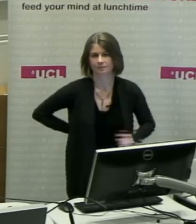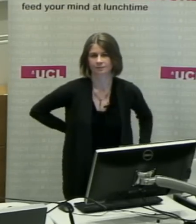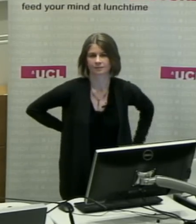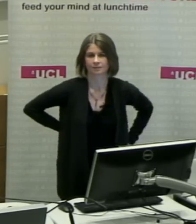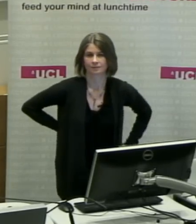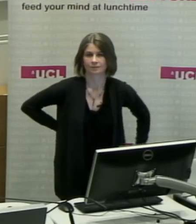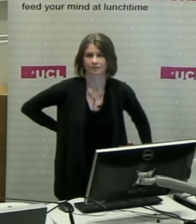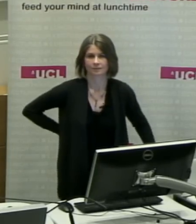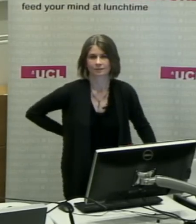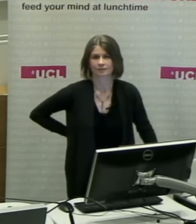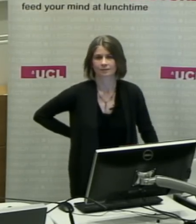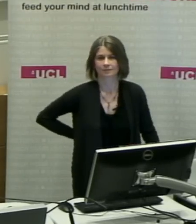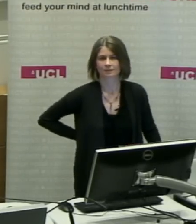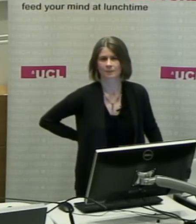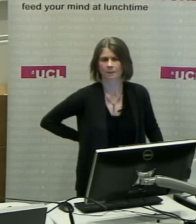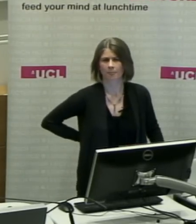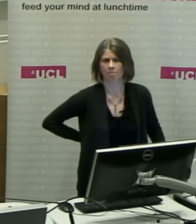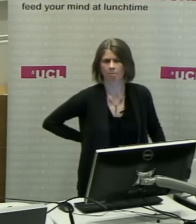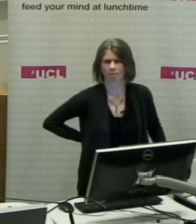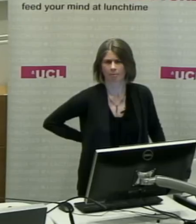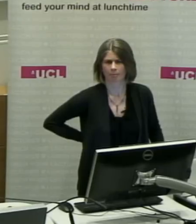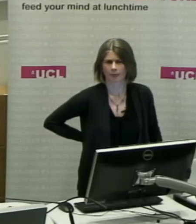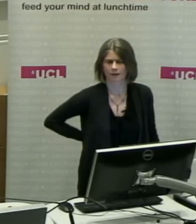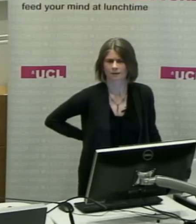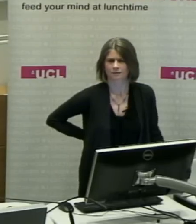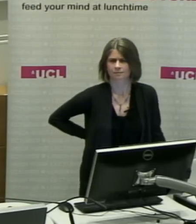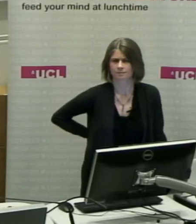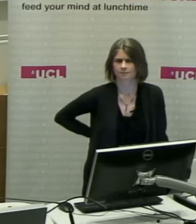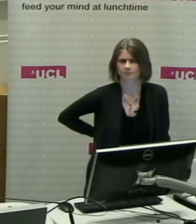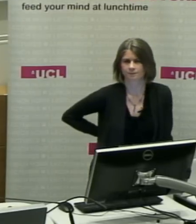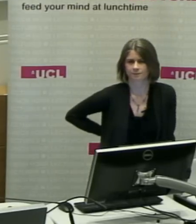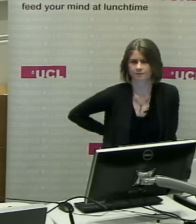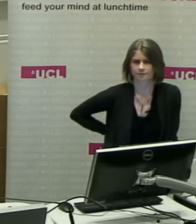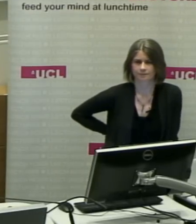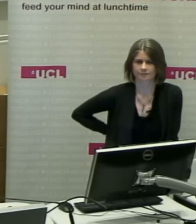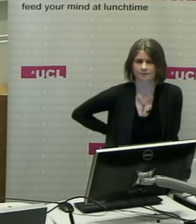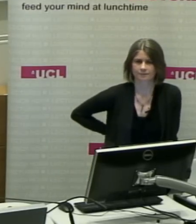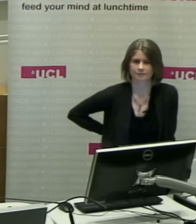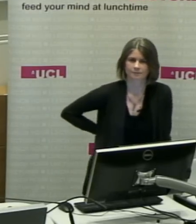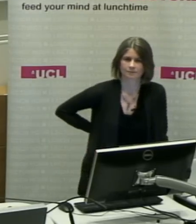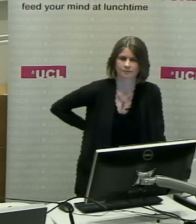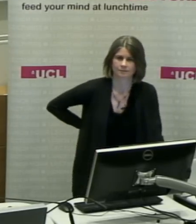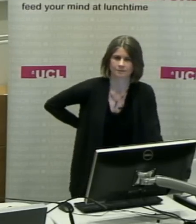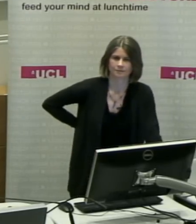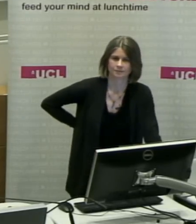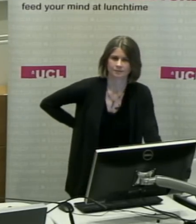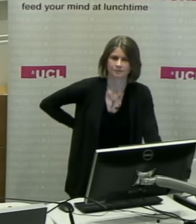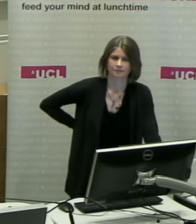but it decides to do that in different ways. Is there any research to look at how the brain can communicate